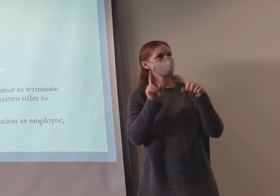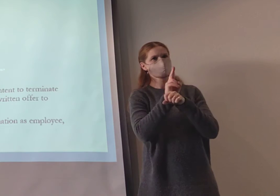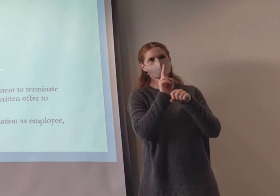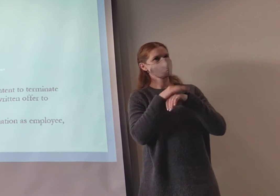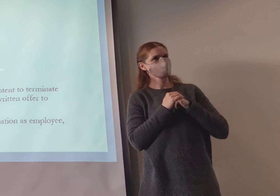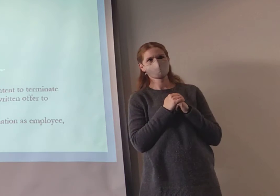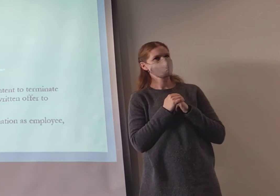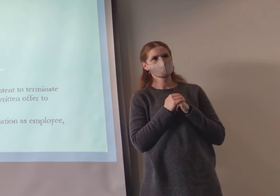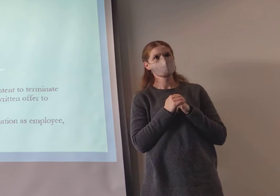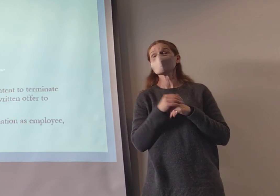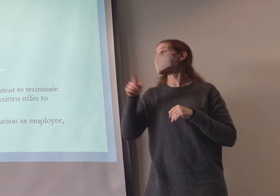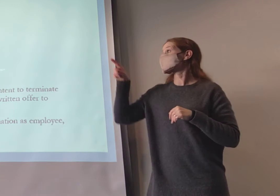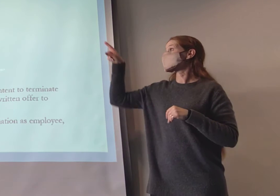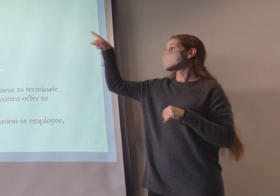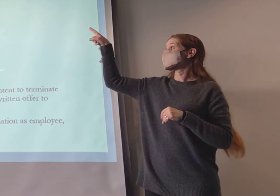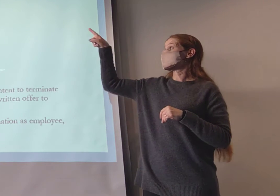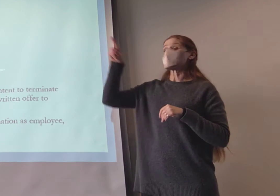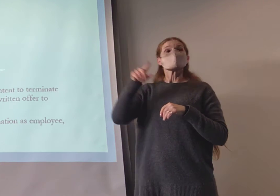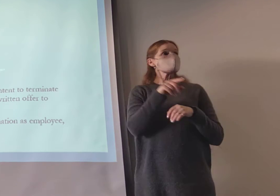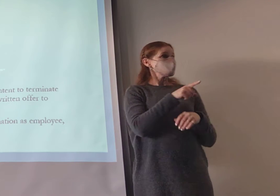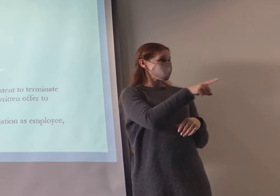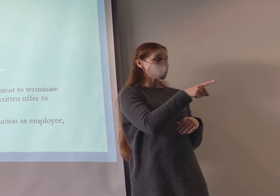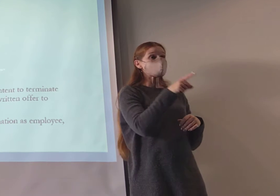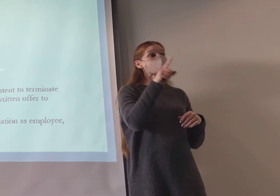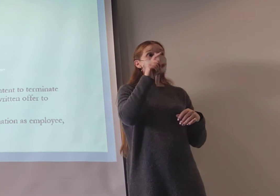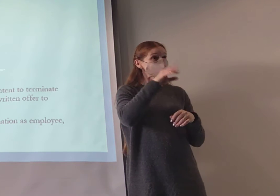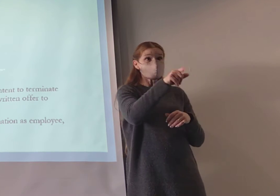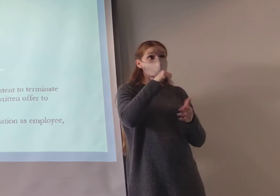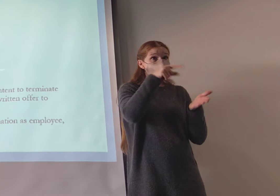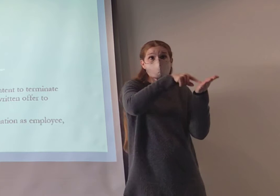Non-payment of rent, they can give a three day notice.